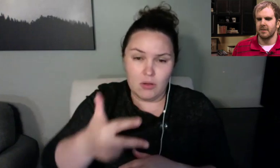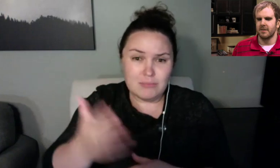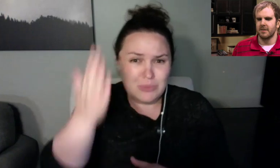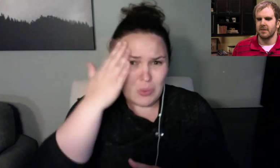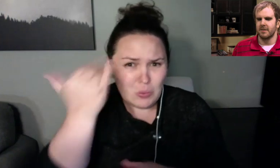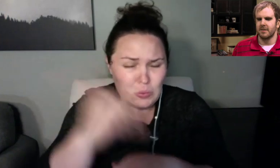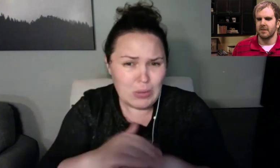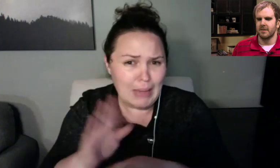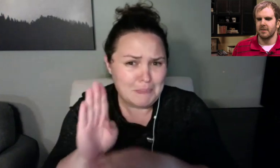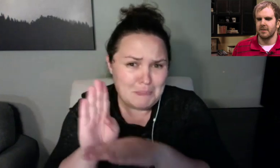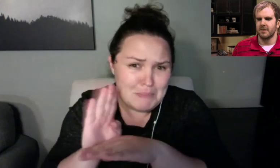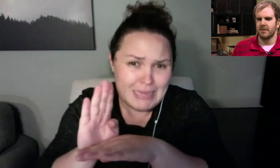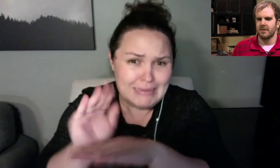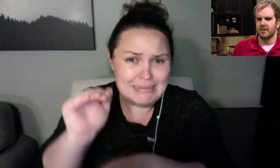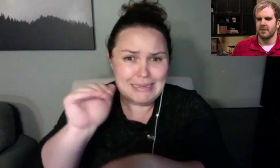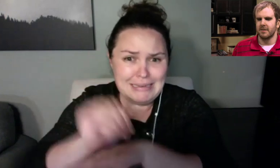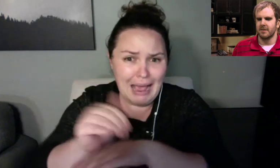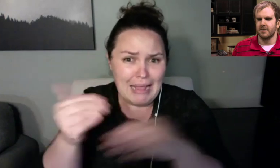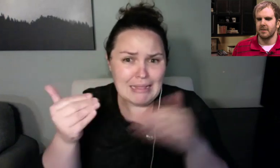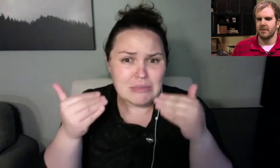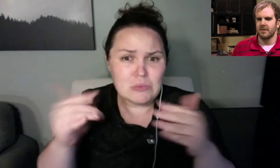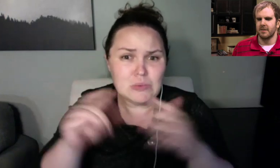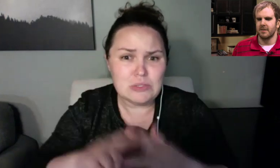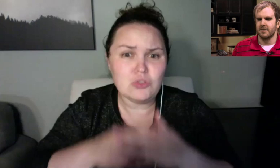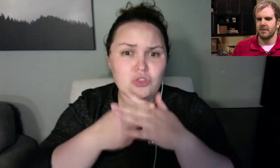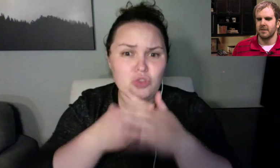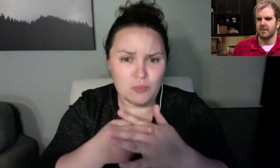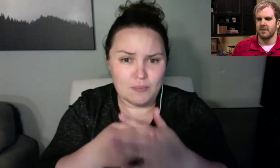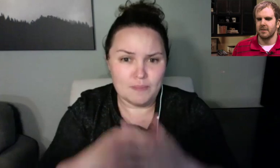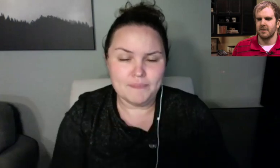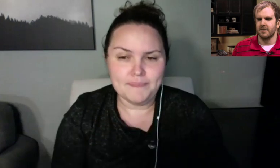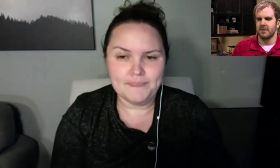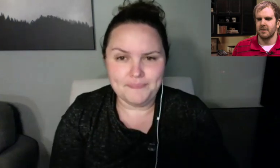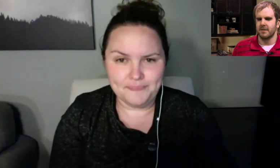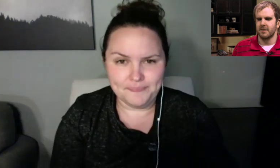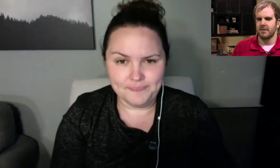evening. So let's get right to it.